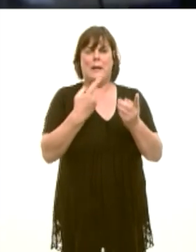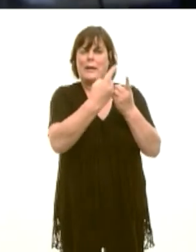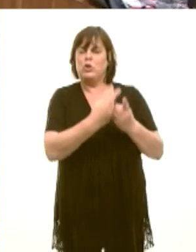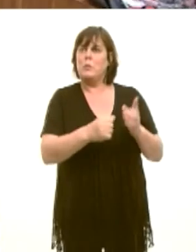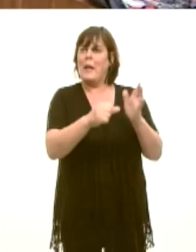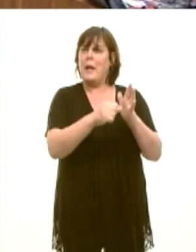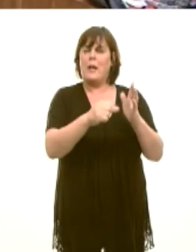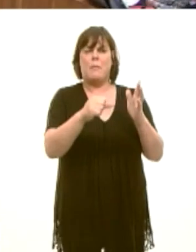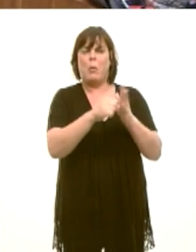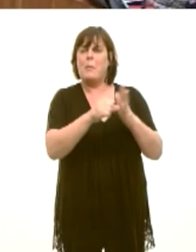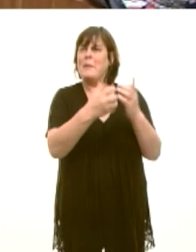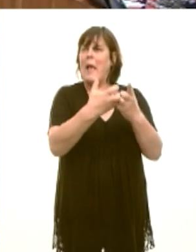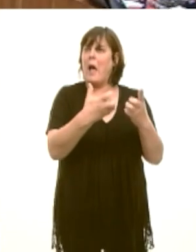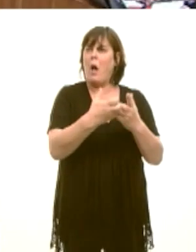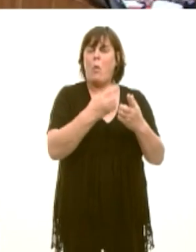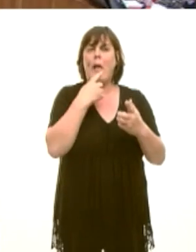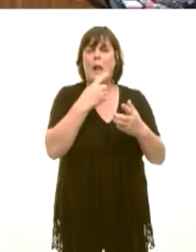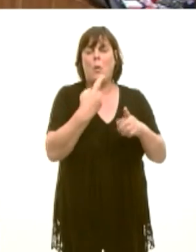manner. Carwyn Jones: I believe that health boards